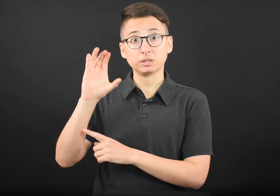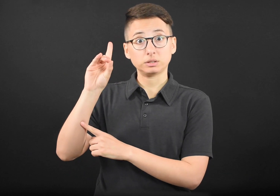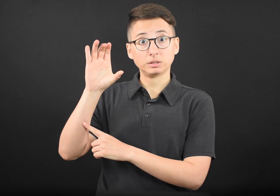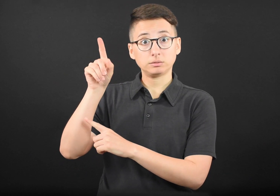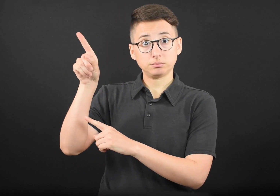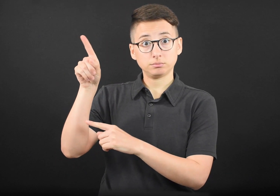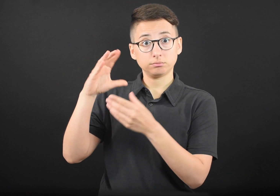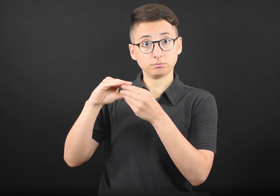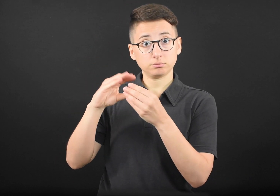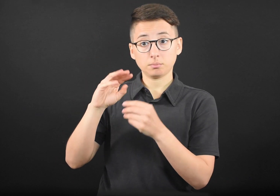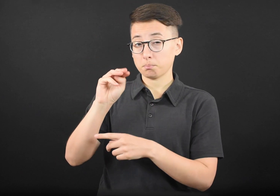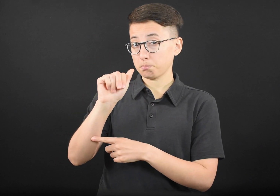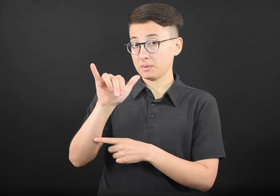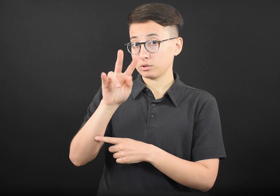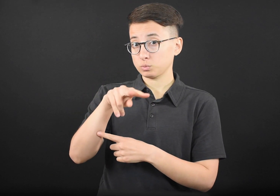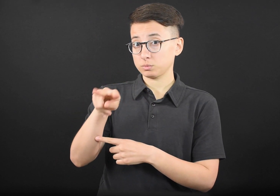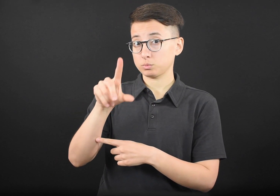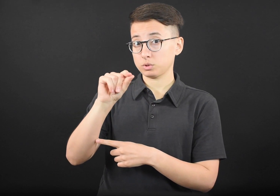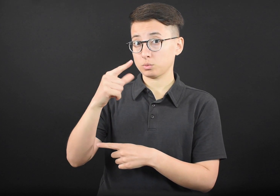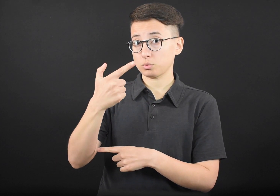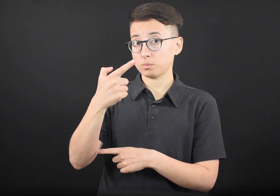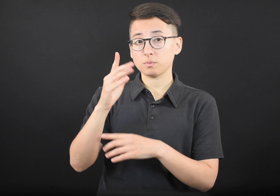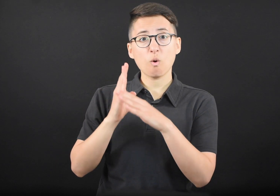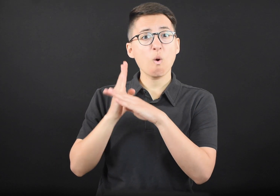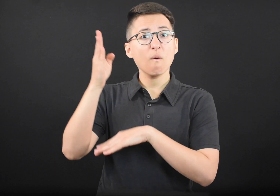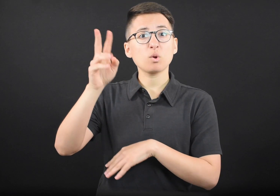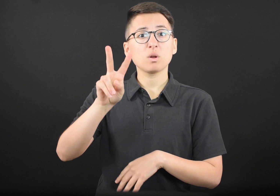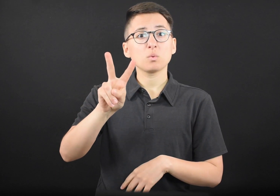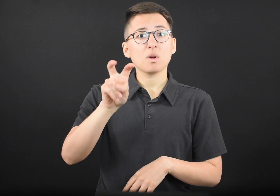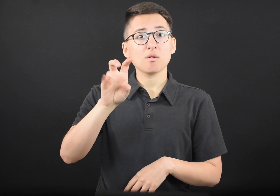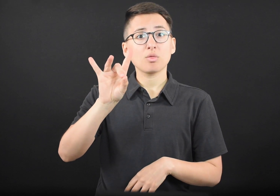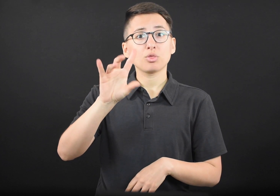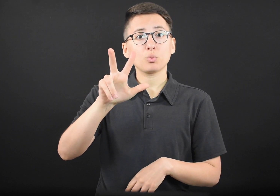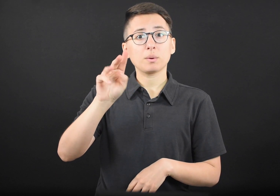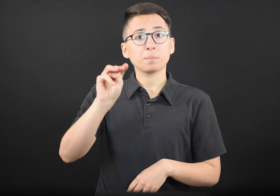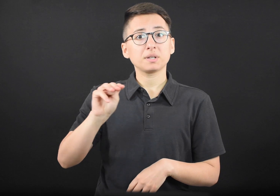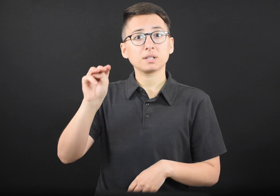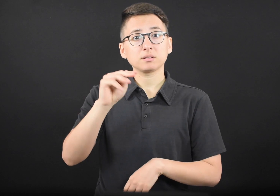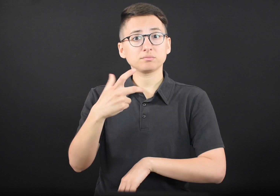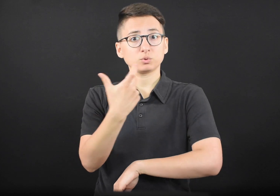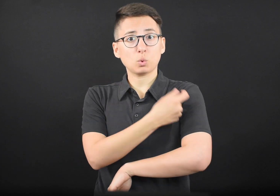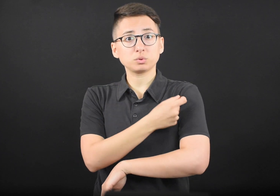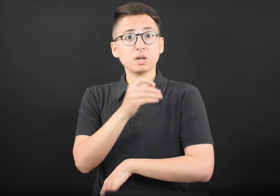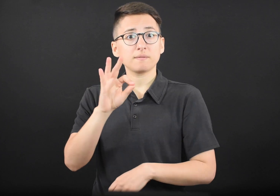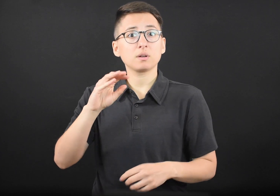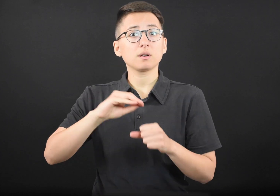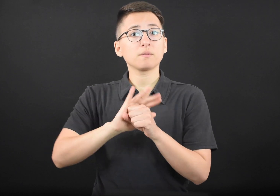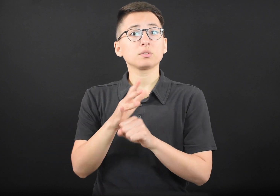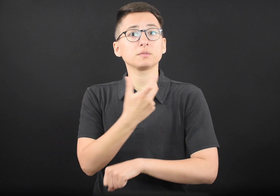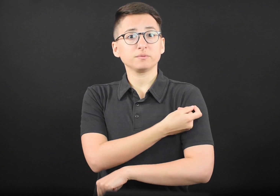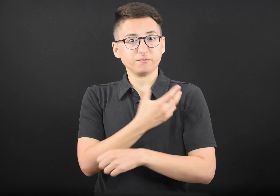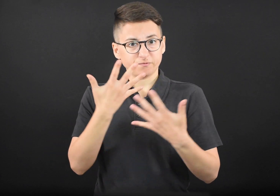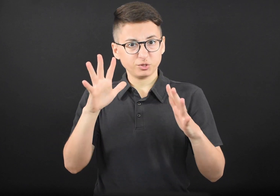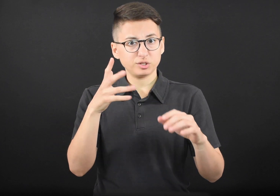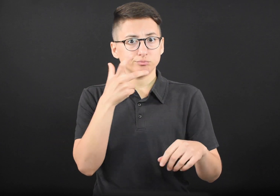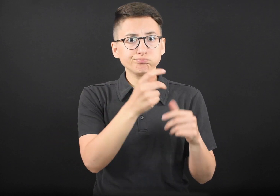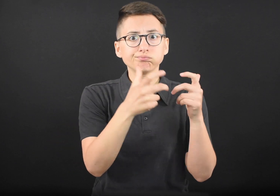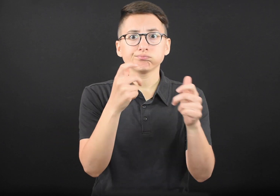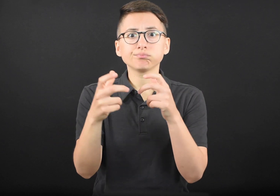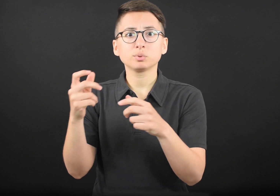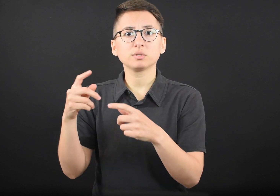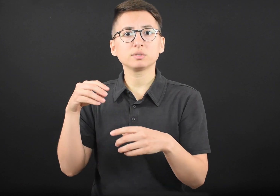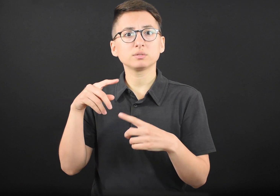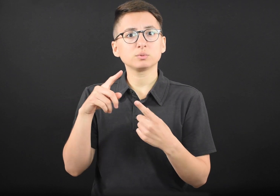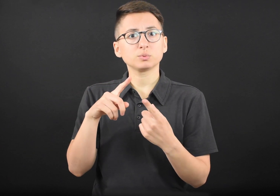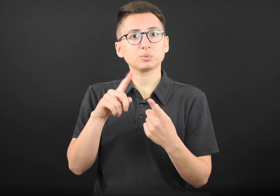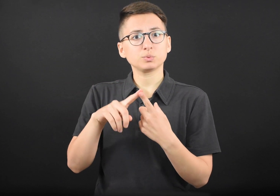According to the CDC as of May 22, 2021, over 283 million doses of COVID-19 vaccines